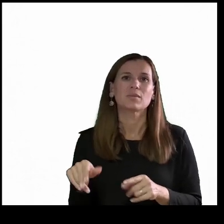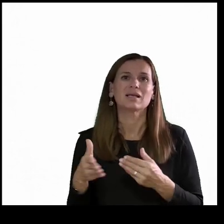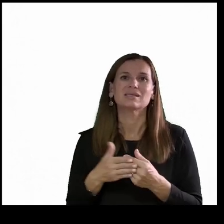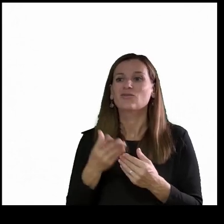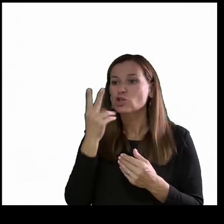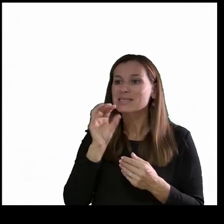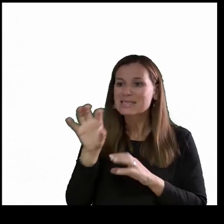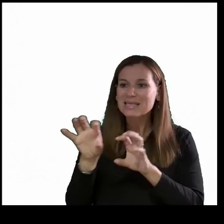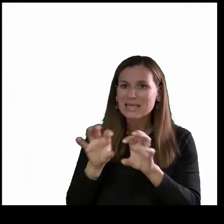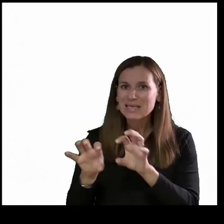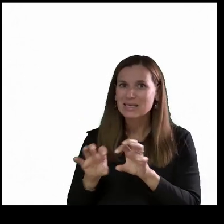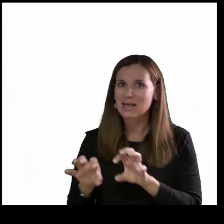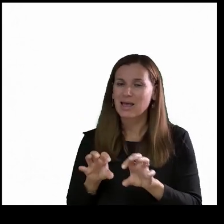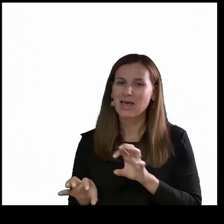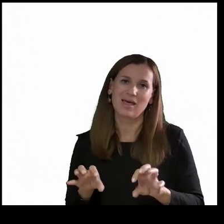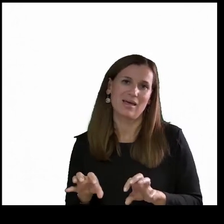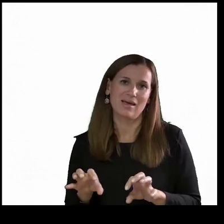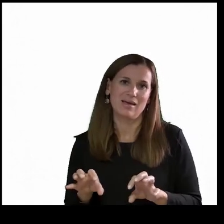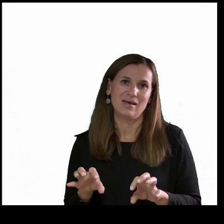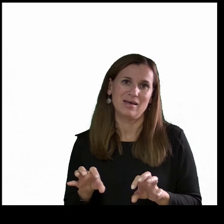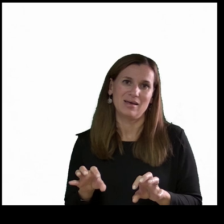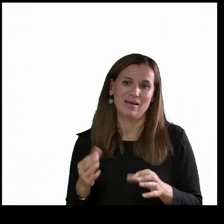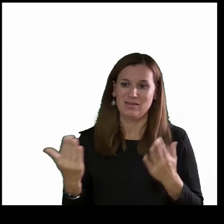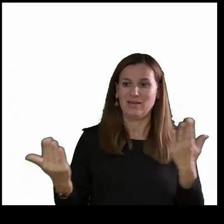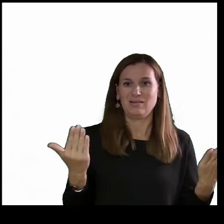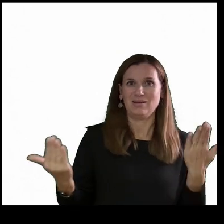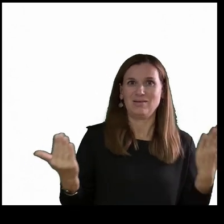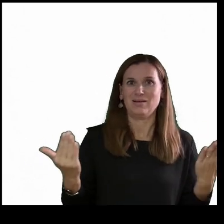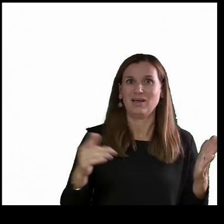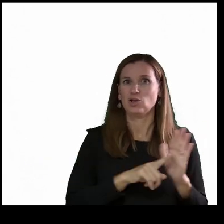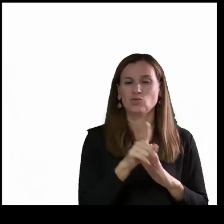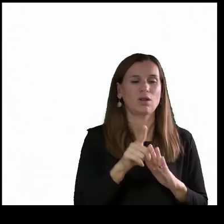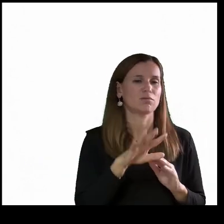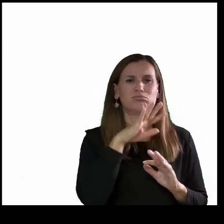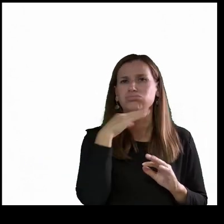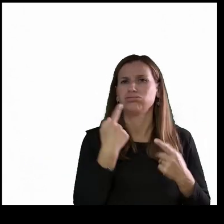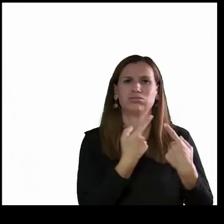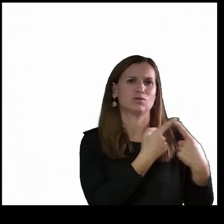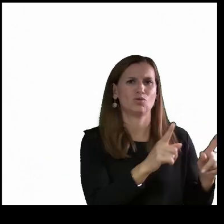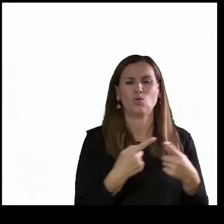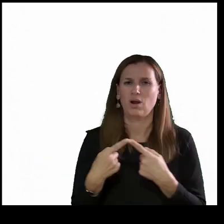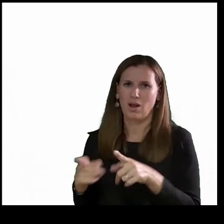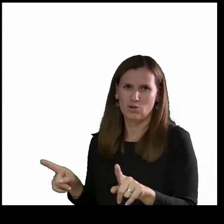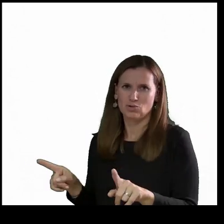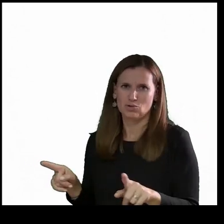and figures. And you see the results are spectacularly different. So the students